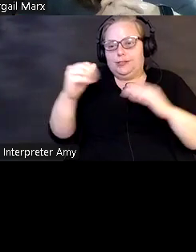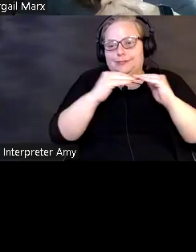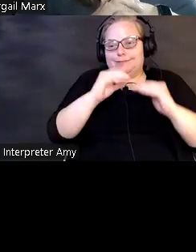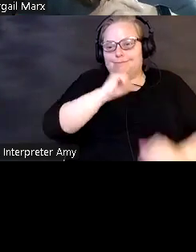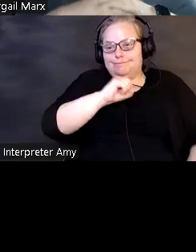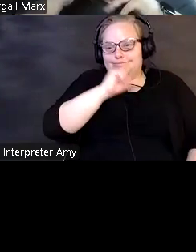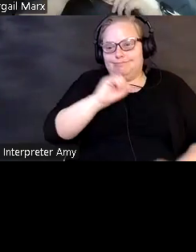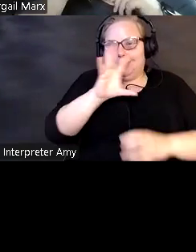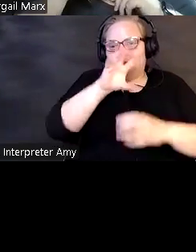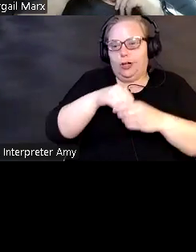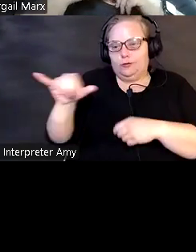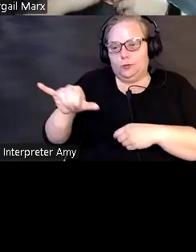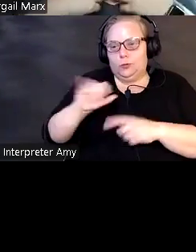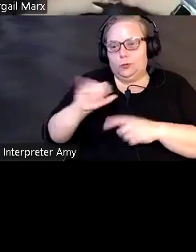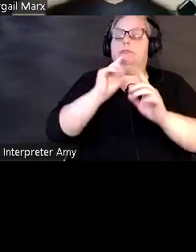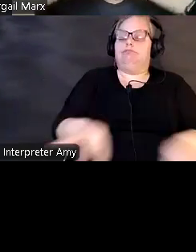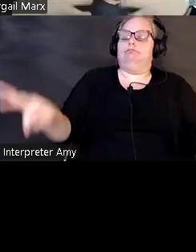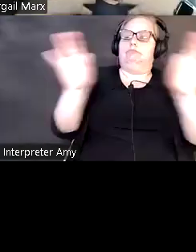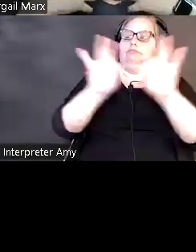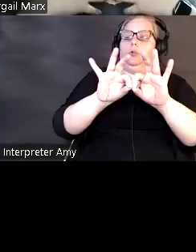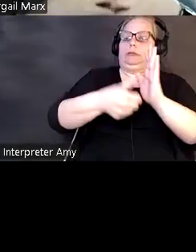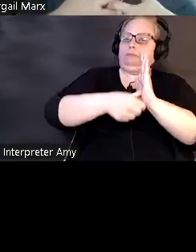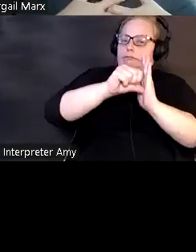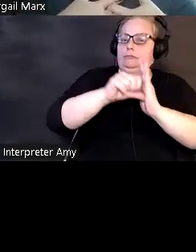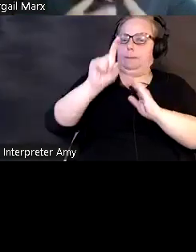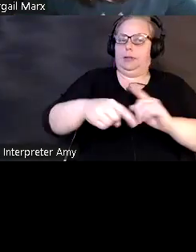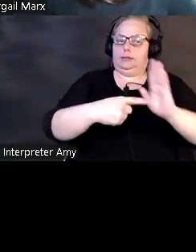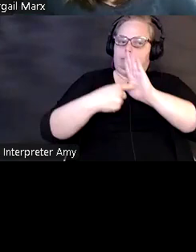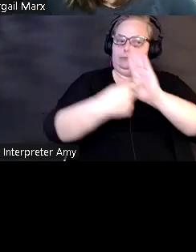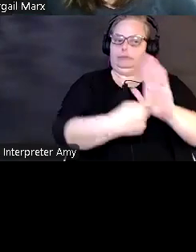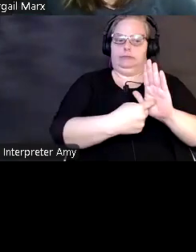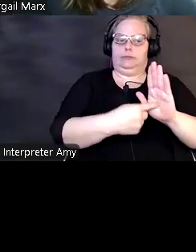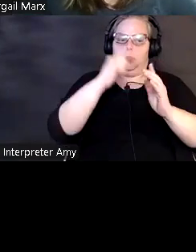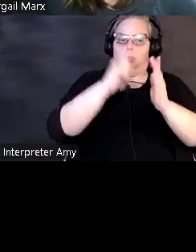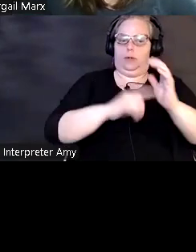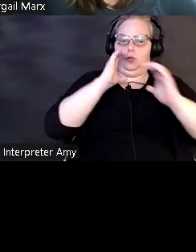But I think it's important to highlight that we really need to be modeling more than we think.